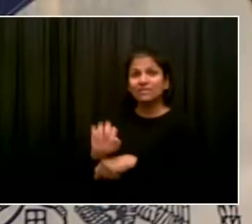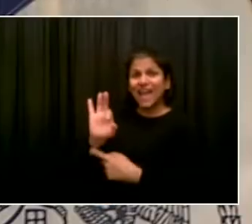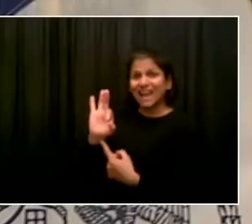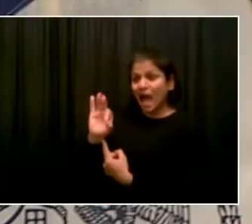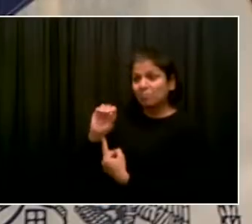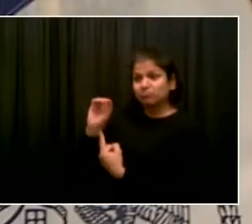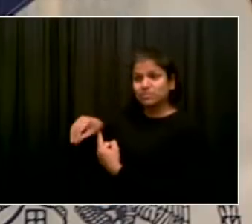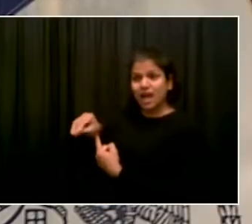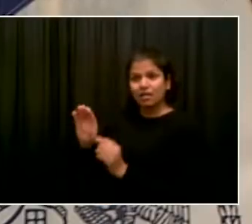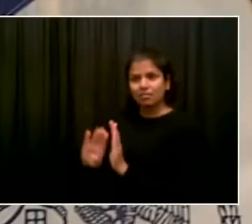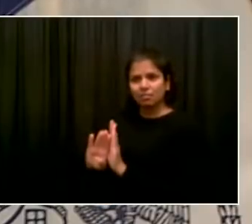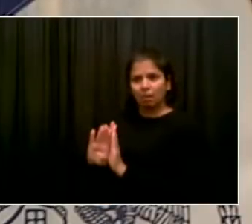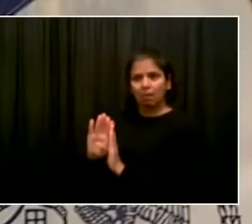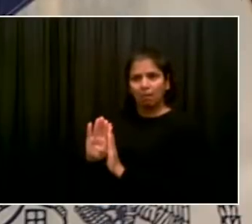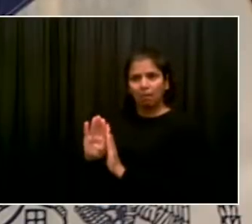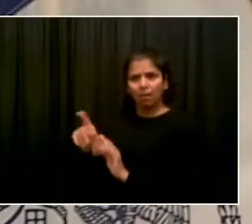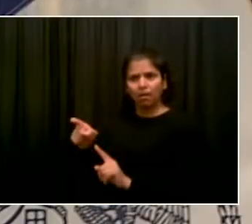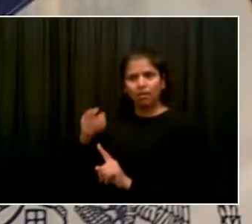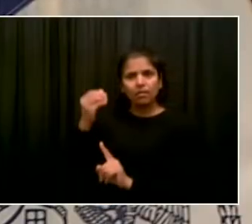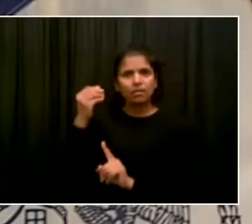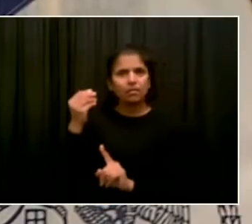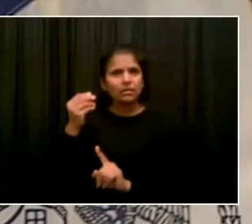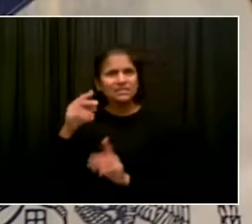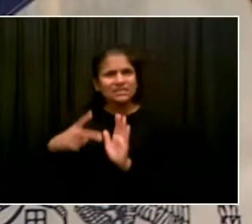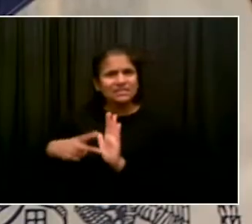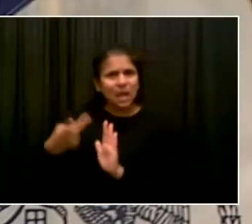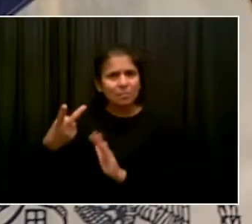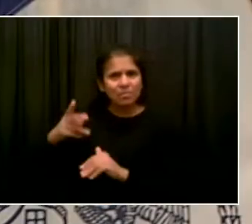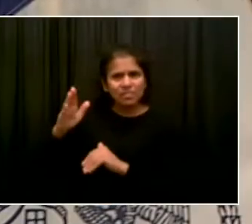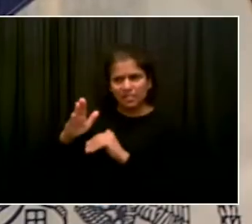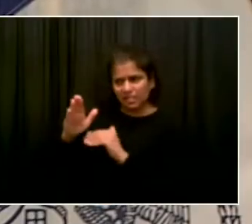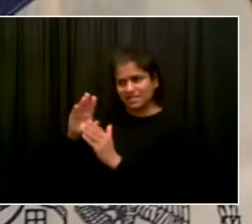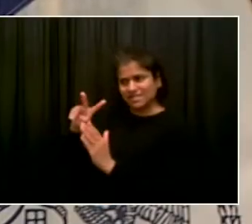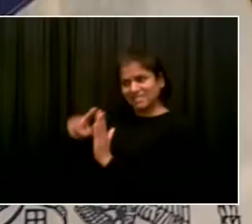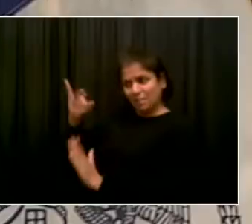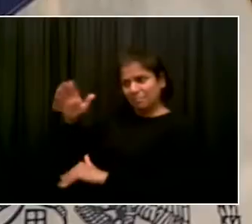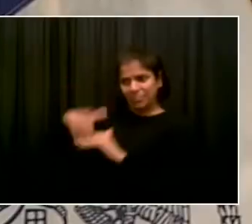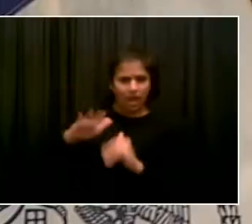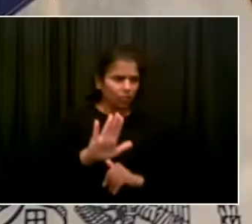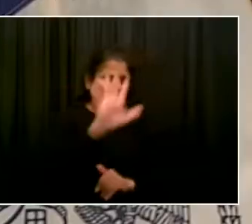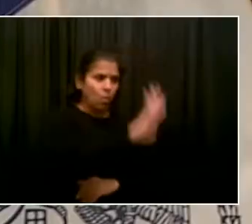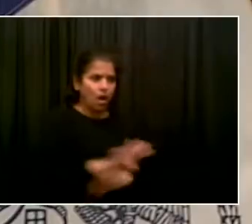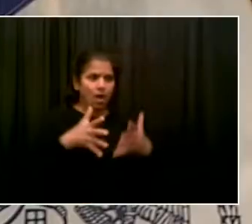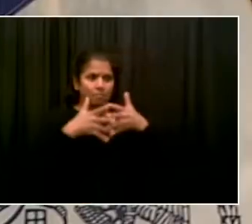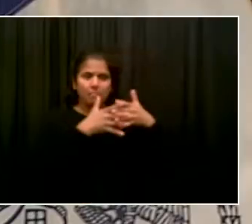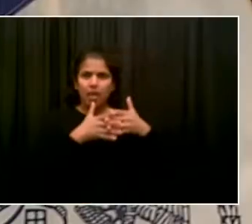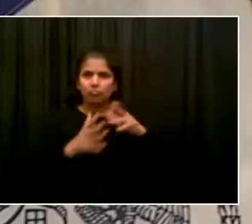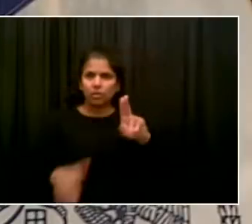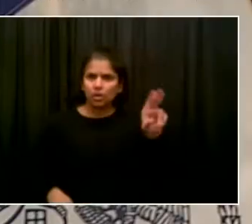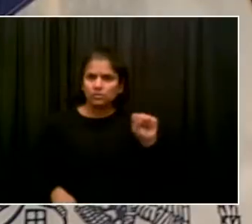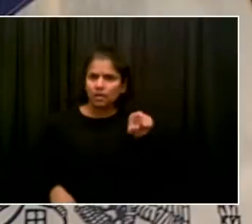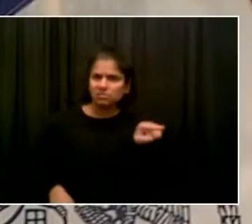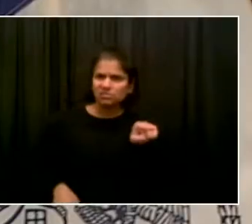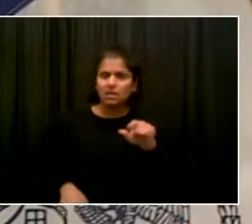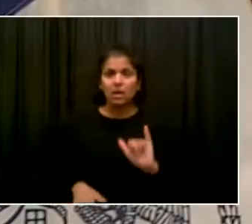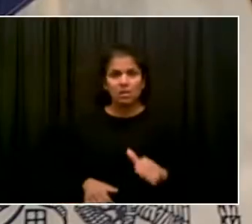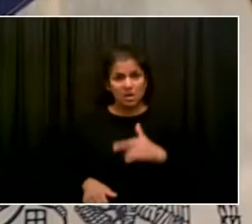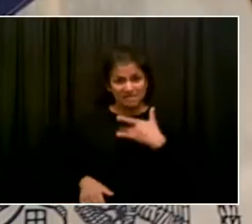RATE REMAINED SO STUBBORNLY HIGH AT 9.4%? IT IS DOUBLE THE NATIONAL AVERAGE AND DOUBLE MANY